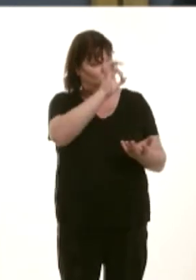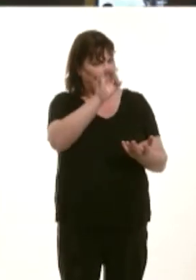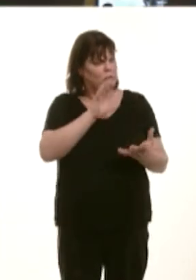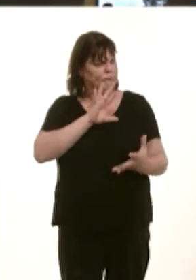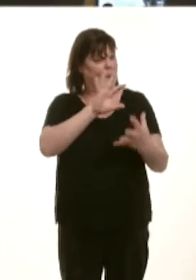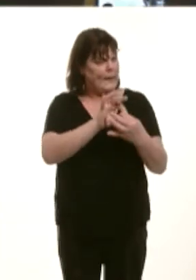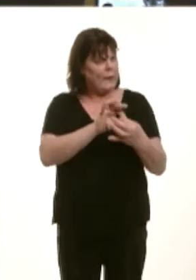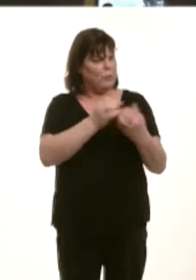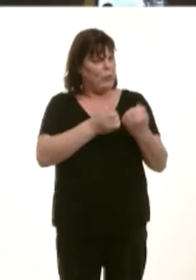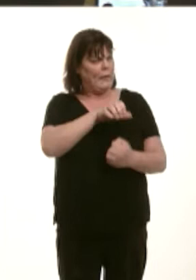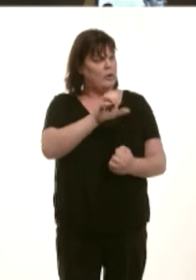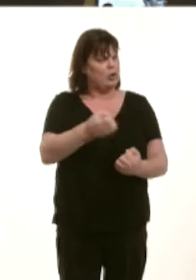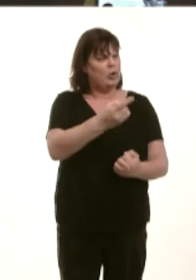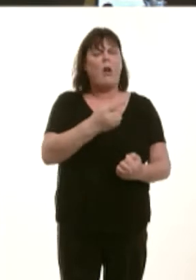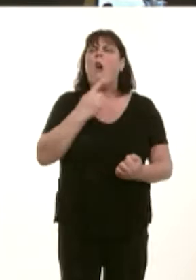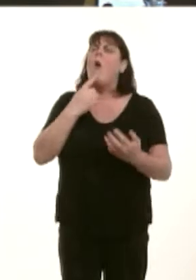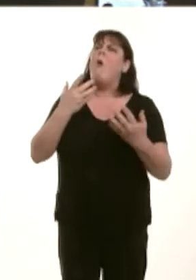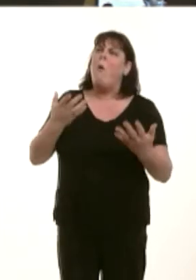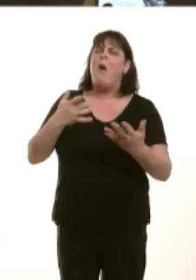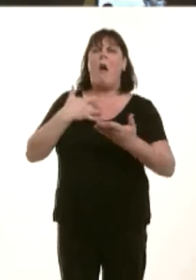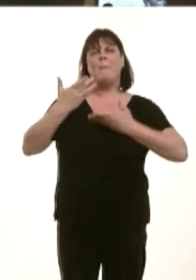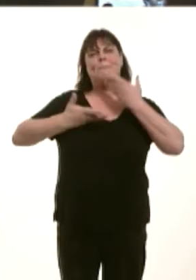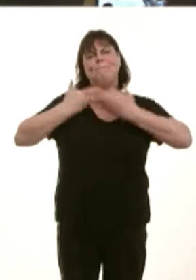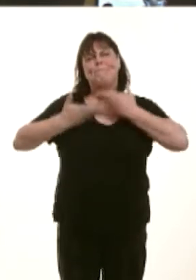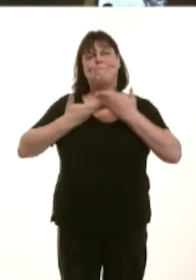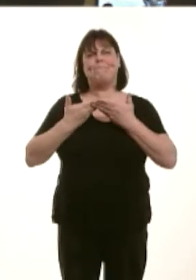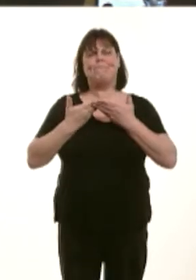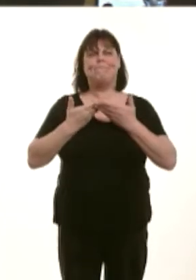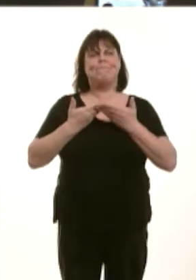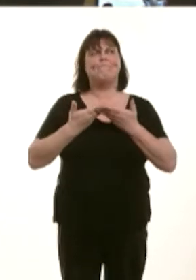Keith Davies: It’s to do with ‘hunaniaeth’, about being seen as a person living—